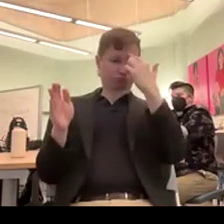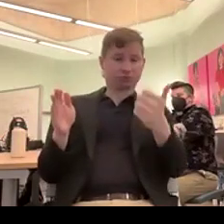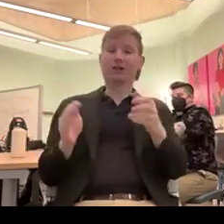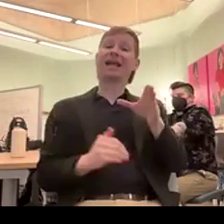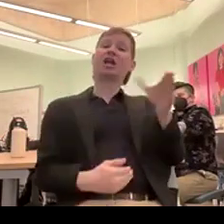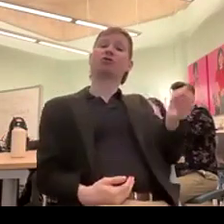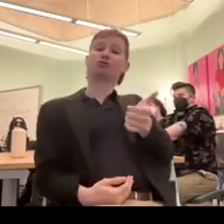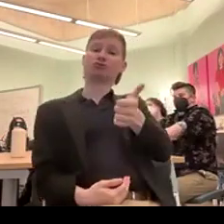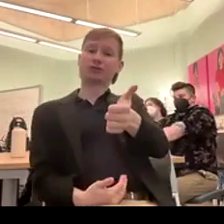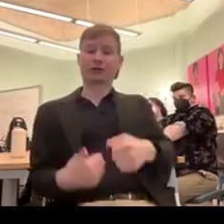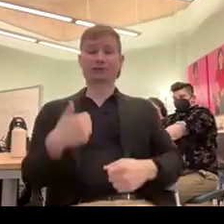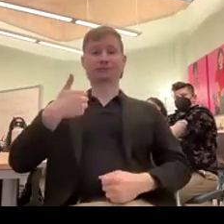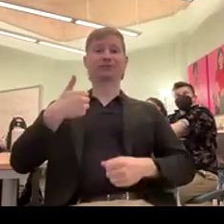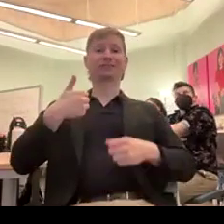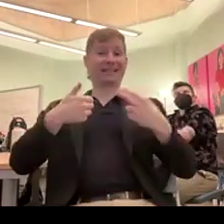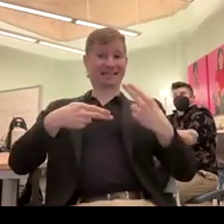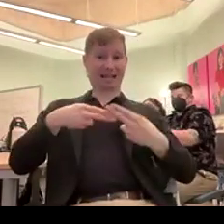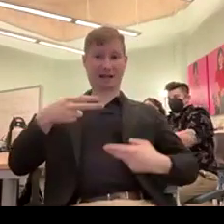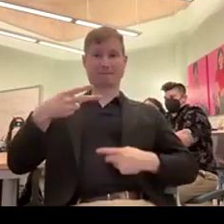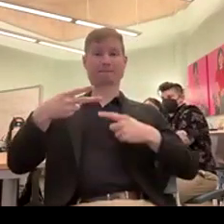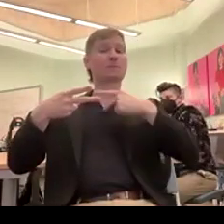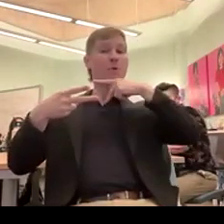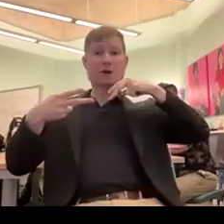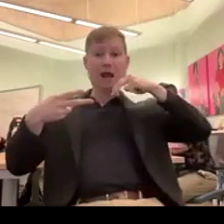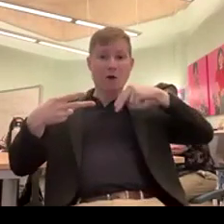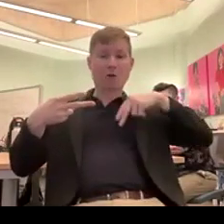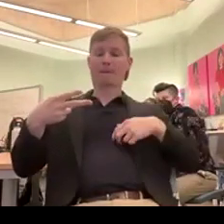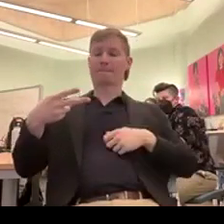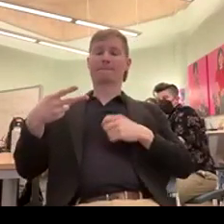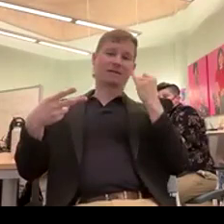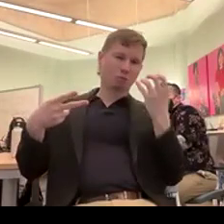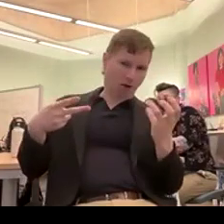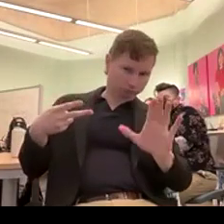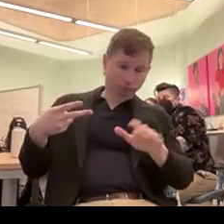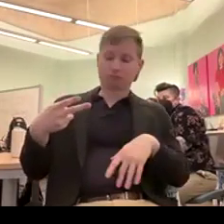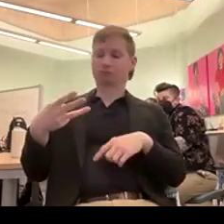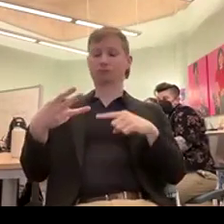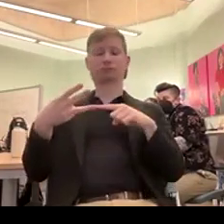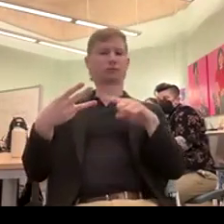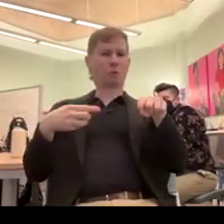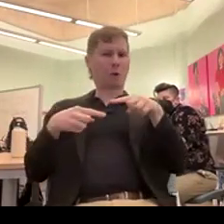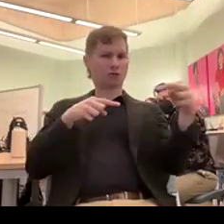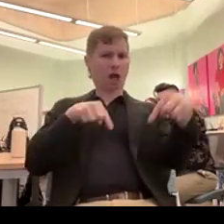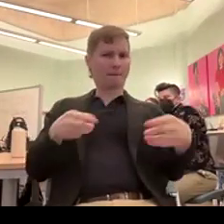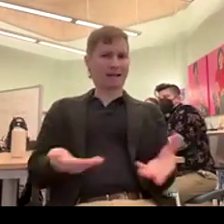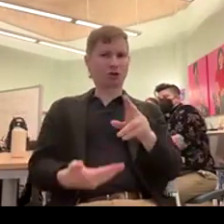order makes sense to you, to introduce yourself by sharing your name, your pronouns if you want,